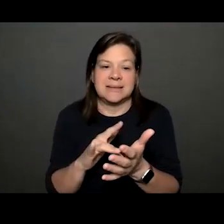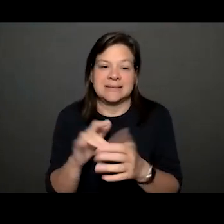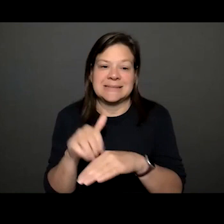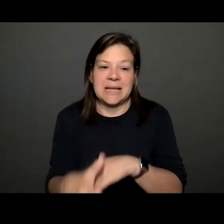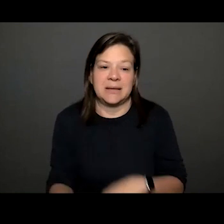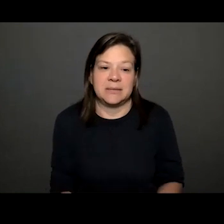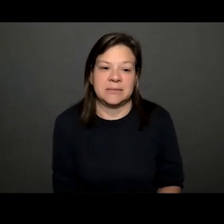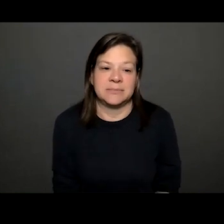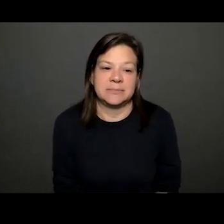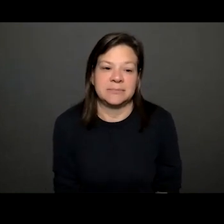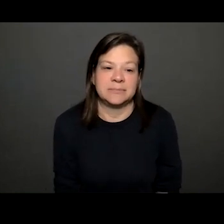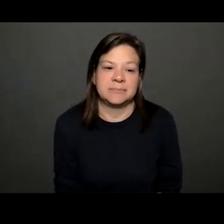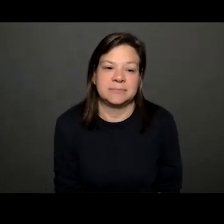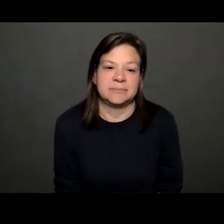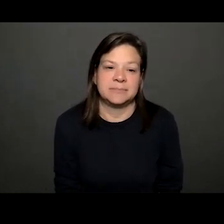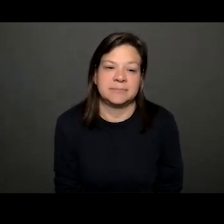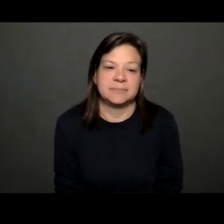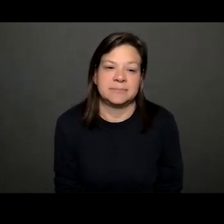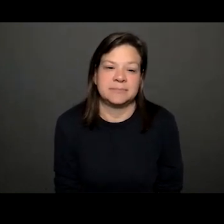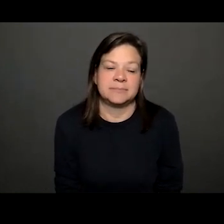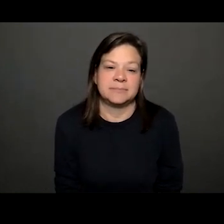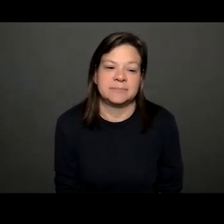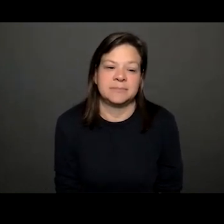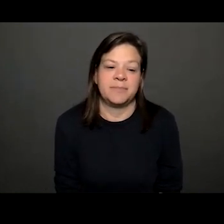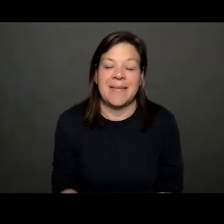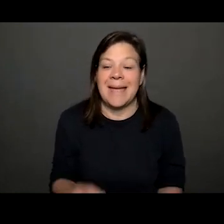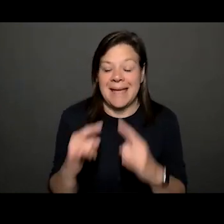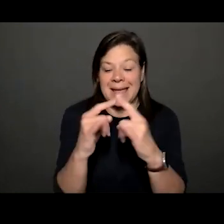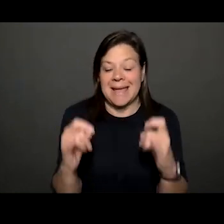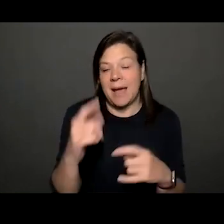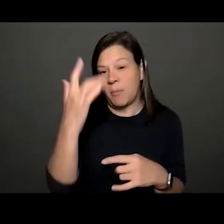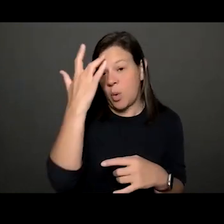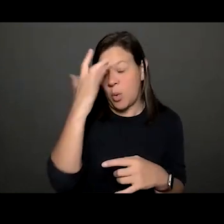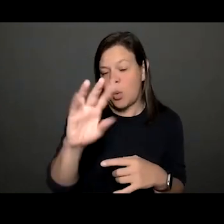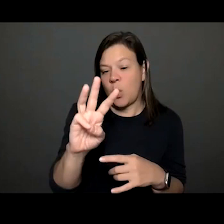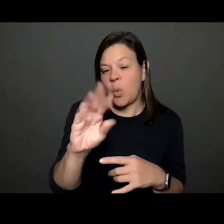COMES UP. ALL RIGHT.